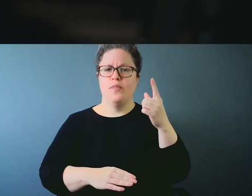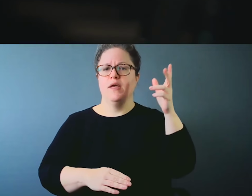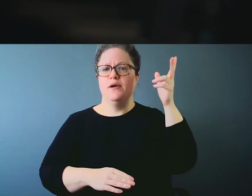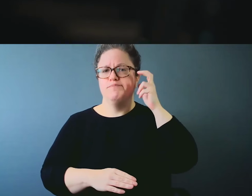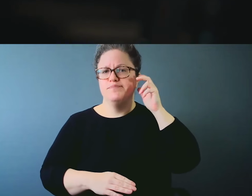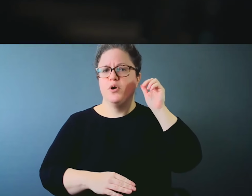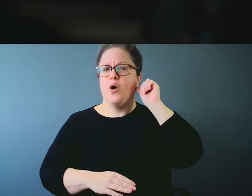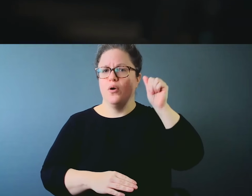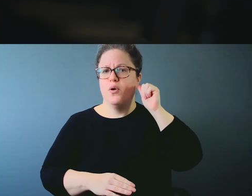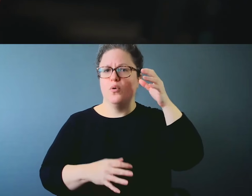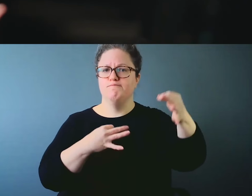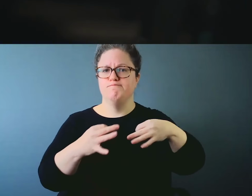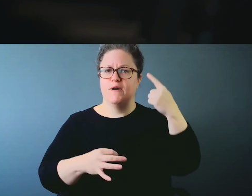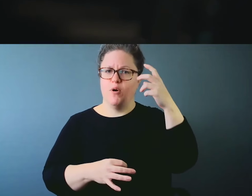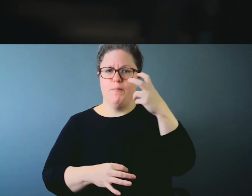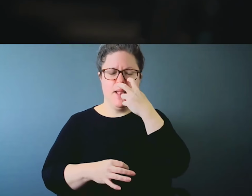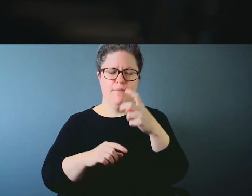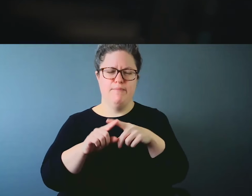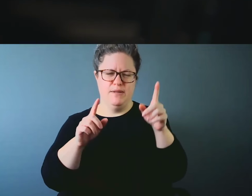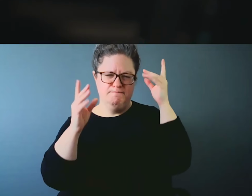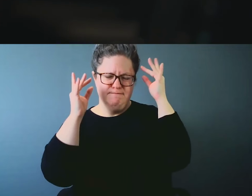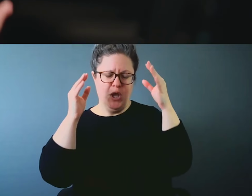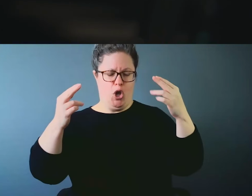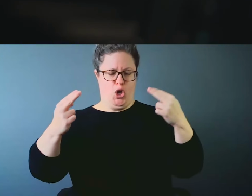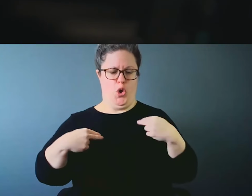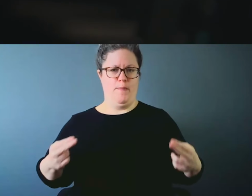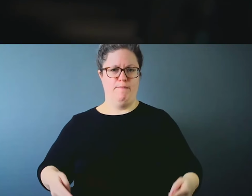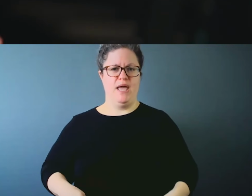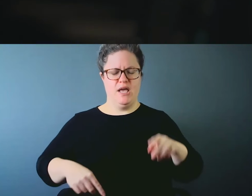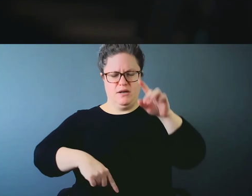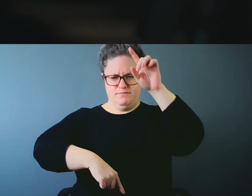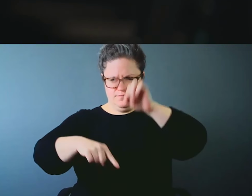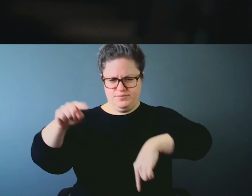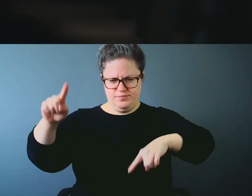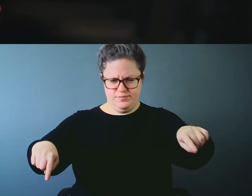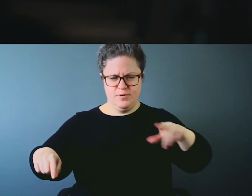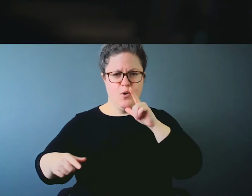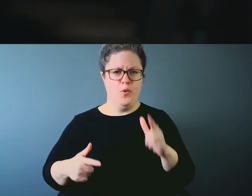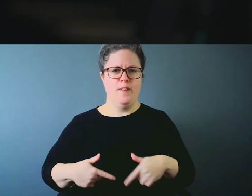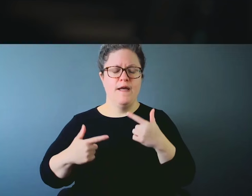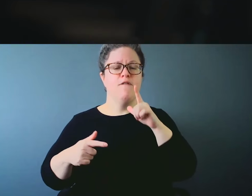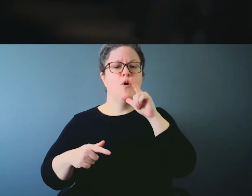It's thinking about human beings, the different types of human beings that exist, that consume art,